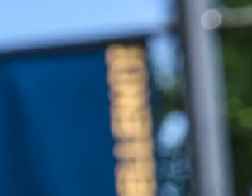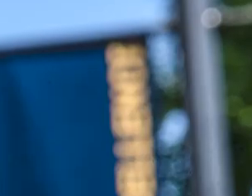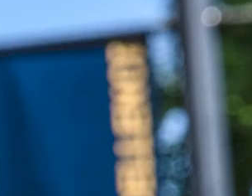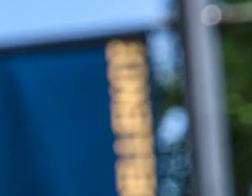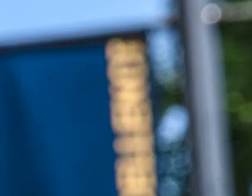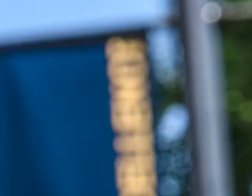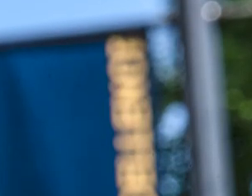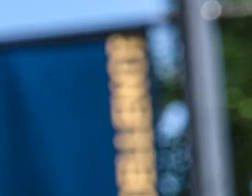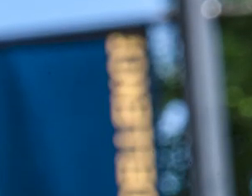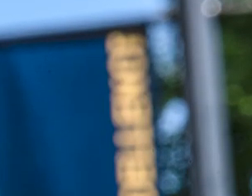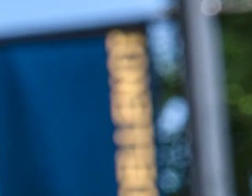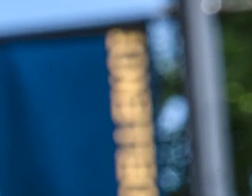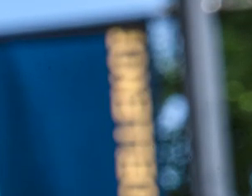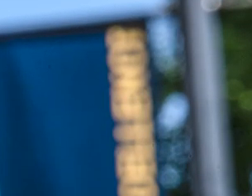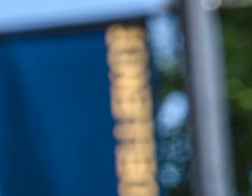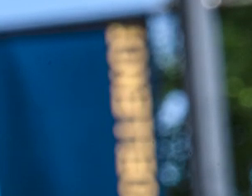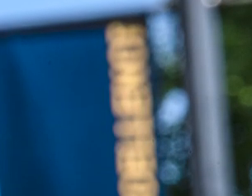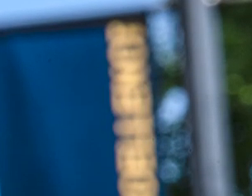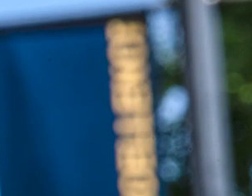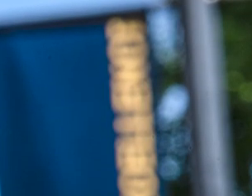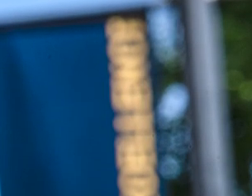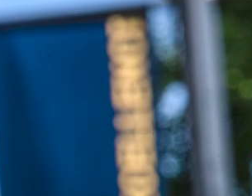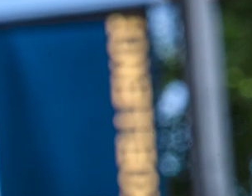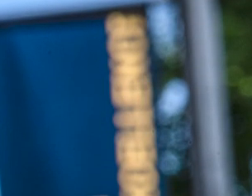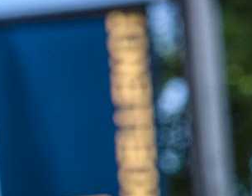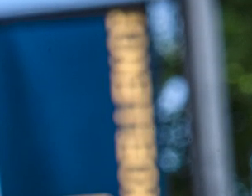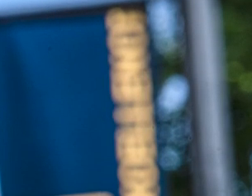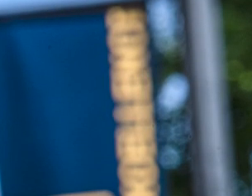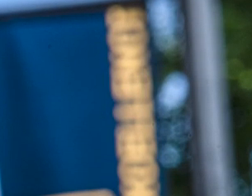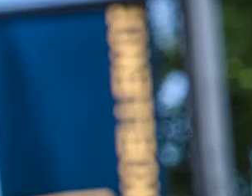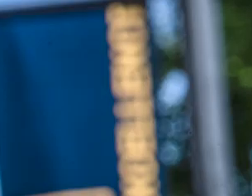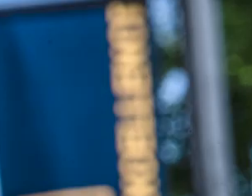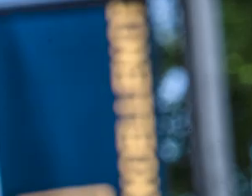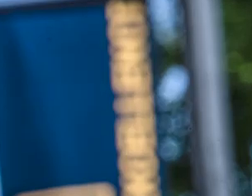Honors graduates receive medallions on special colored ribbons to note their distinction.